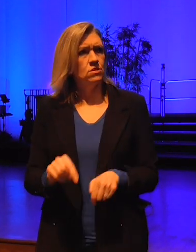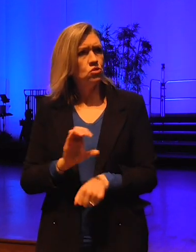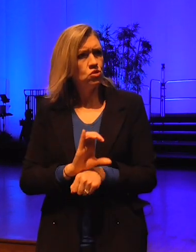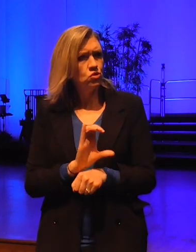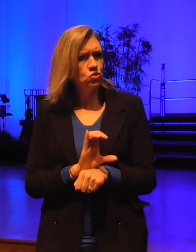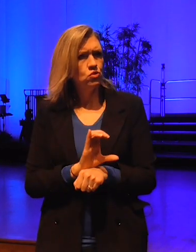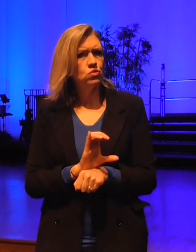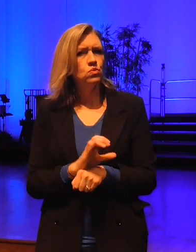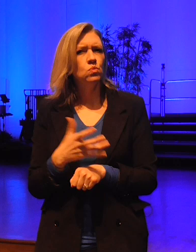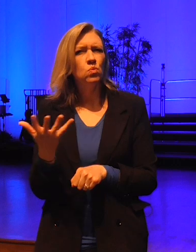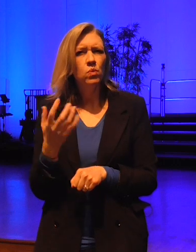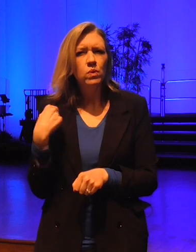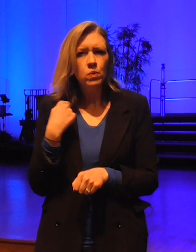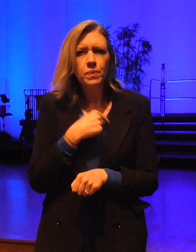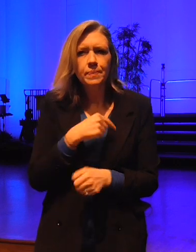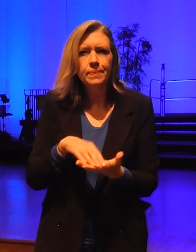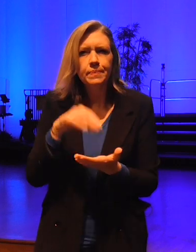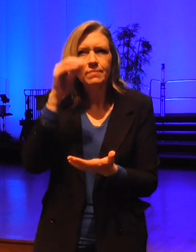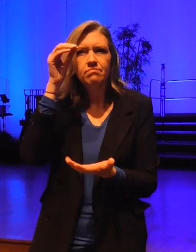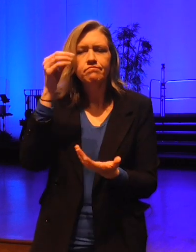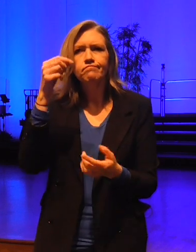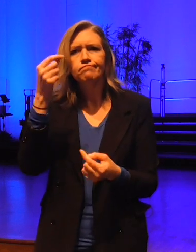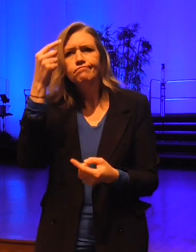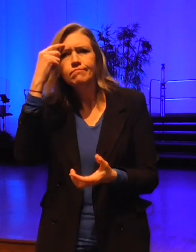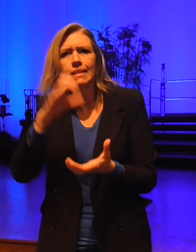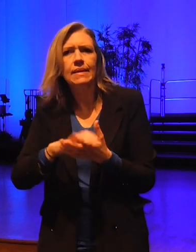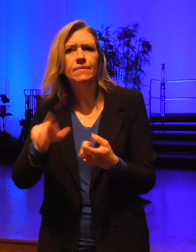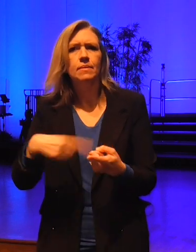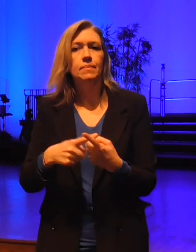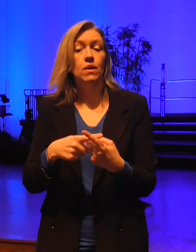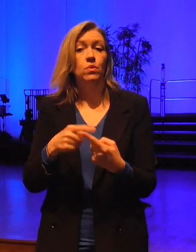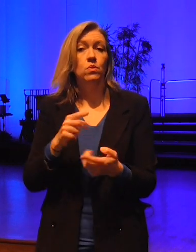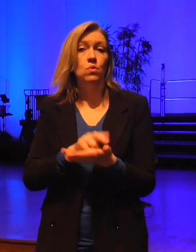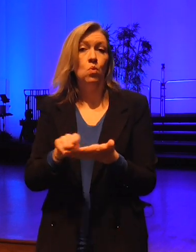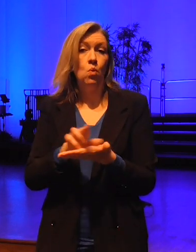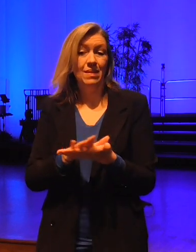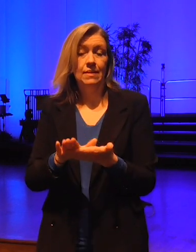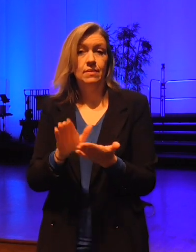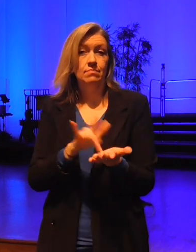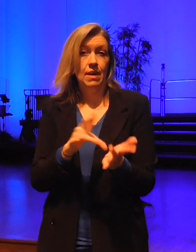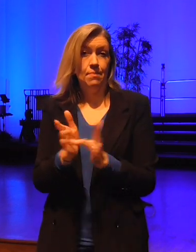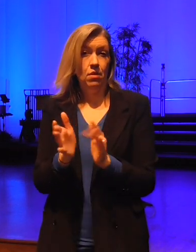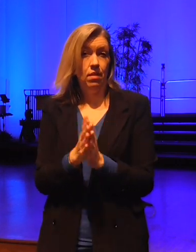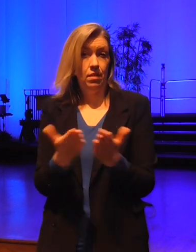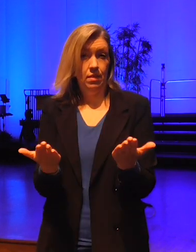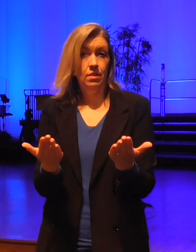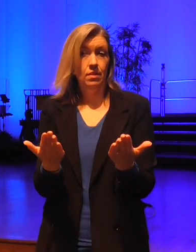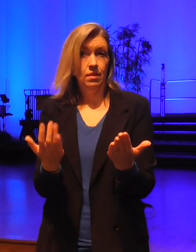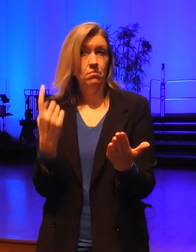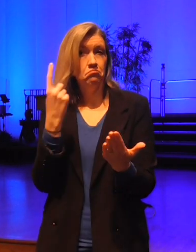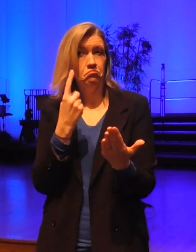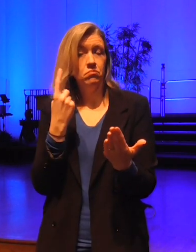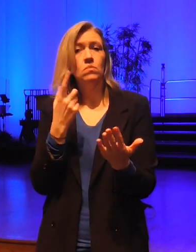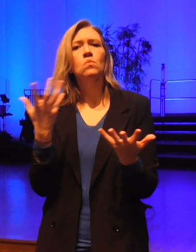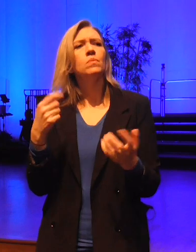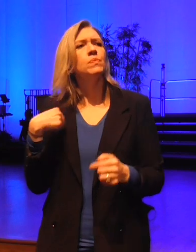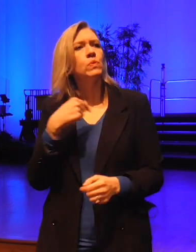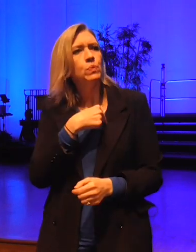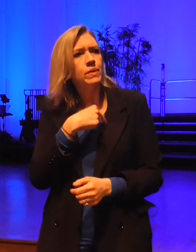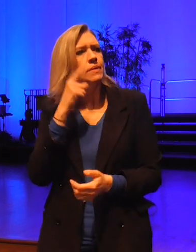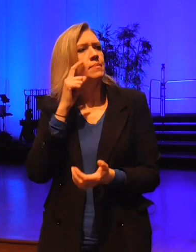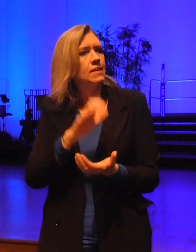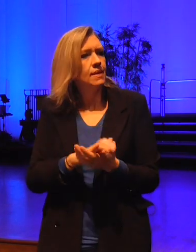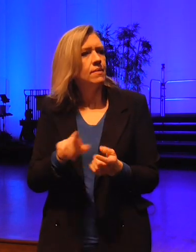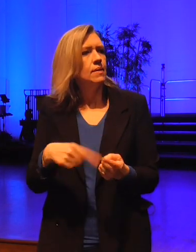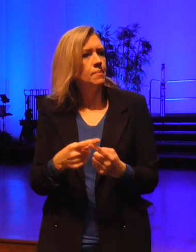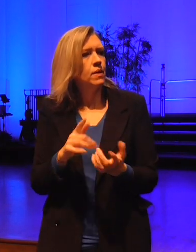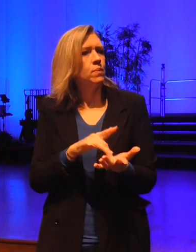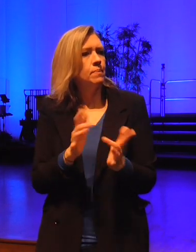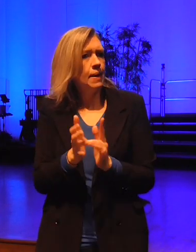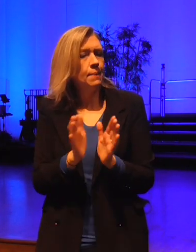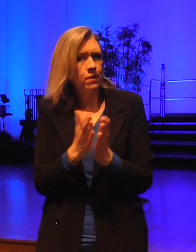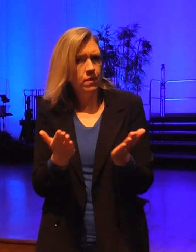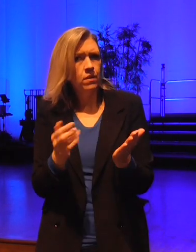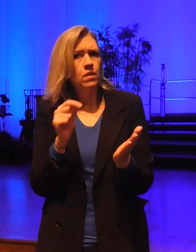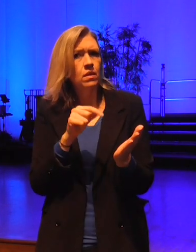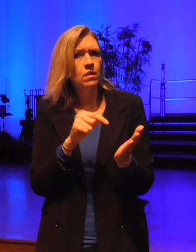believe about the Holy Bible and what we believe about the Holy Bible is that it is a sacred text